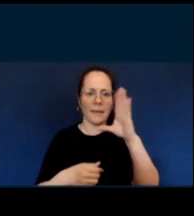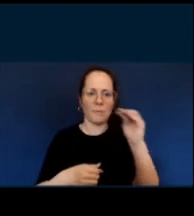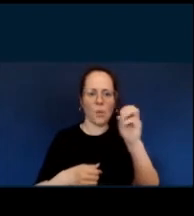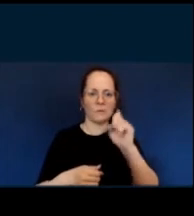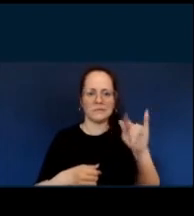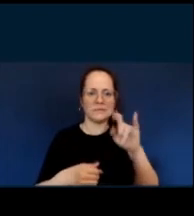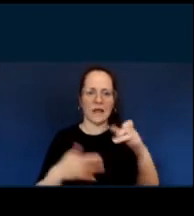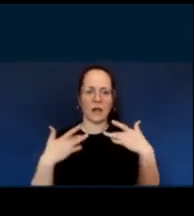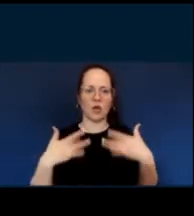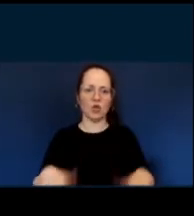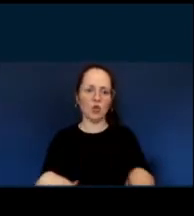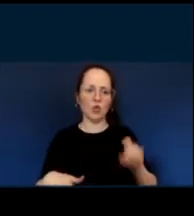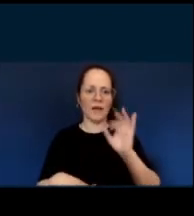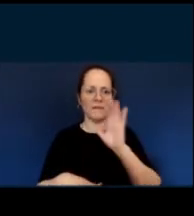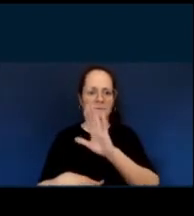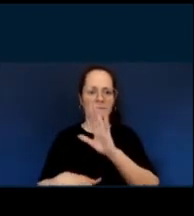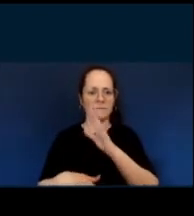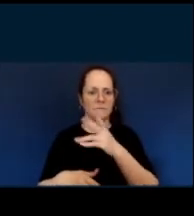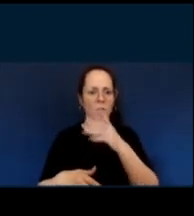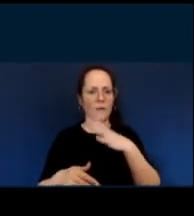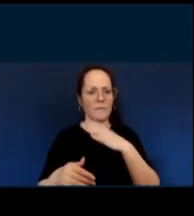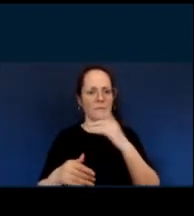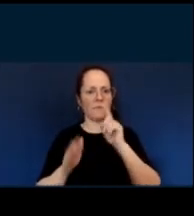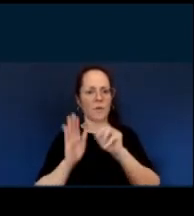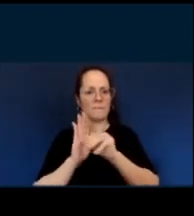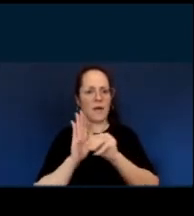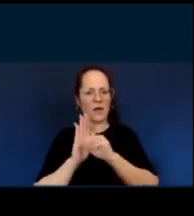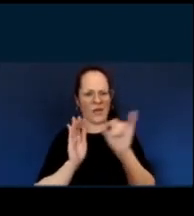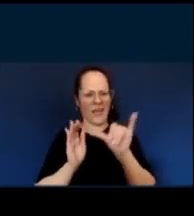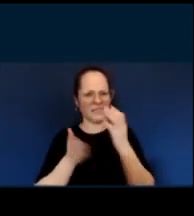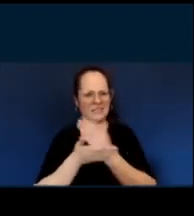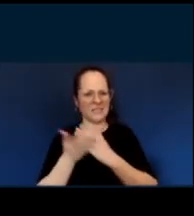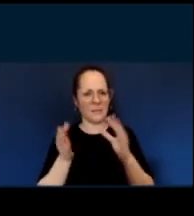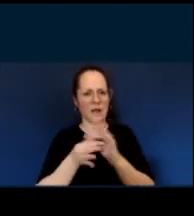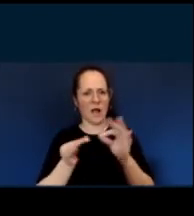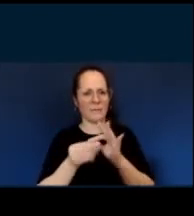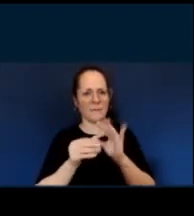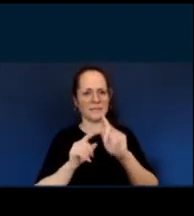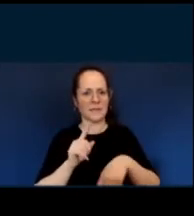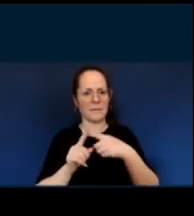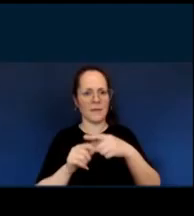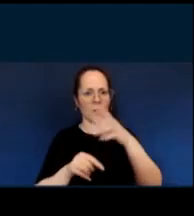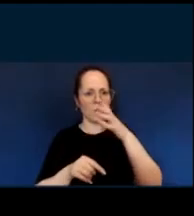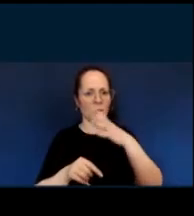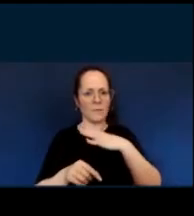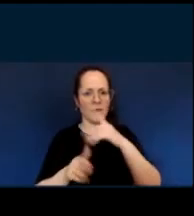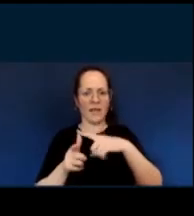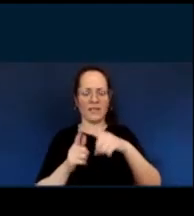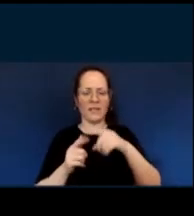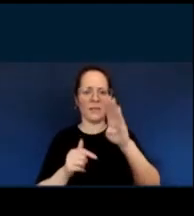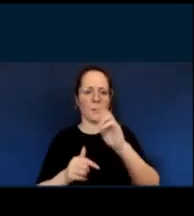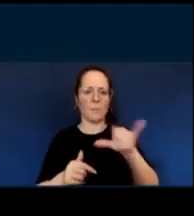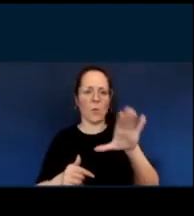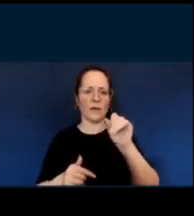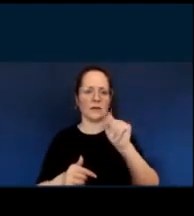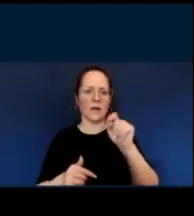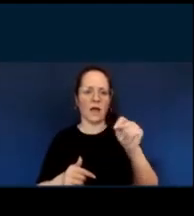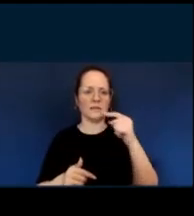NUDES ALONG WITH SEXUALLY SUGGESTIVE COMMENTS ABOUT WOMEN, A BOYCOTT FROM GEORGE TOWN